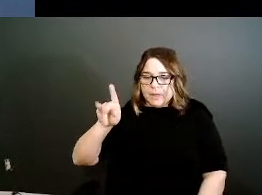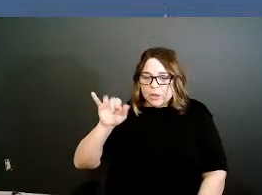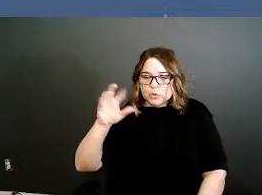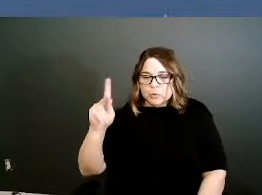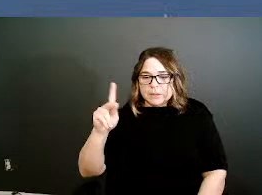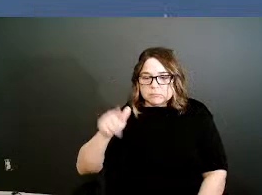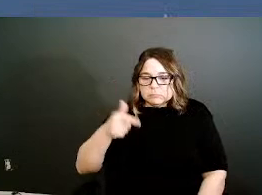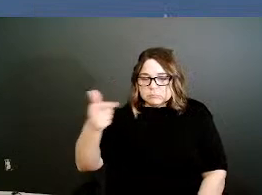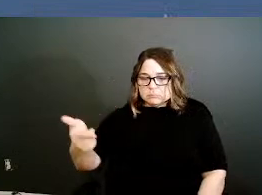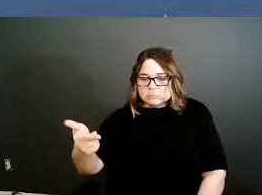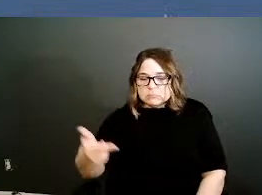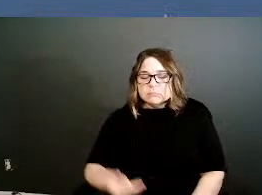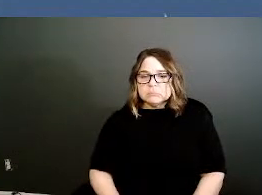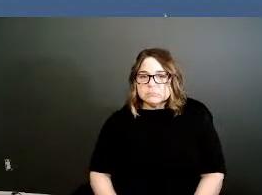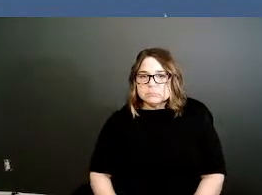I'M IN WARD 10, AND I JUST WANTED TO LIFT UP A MAJOR